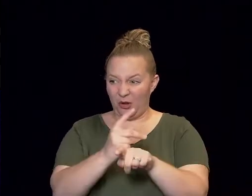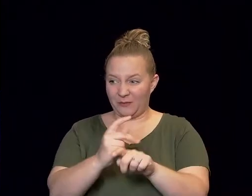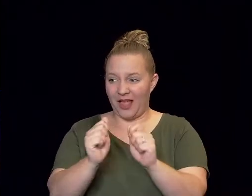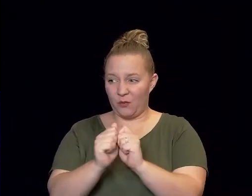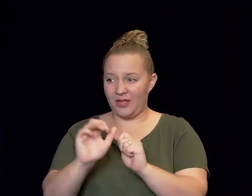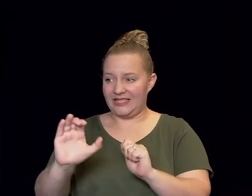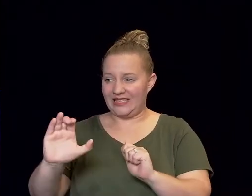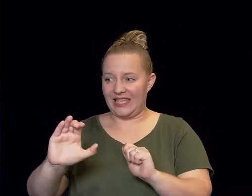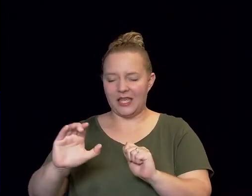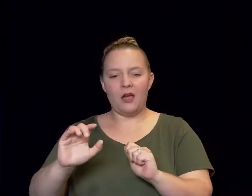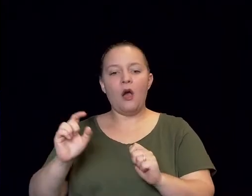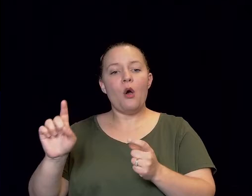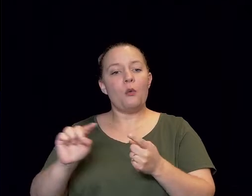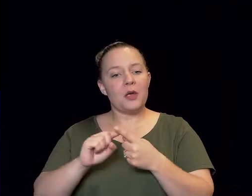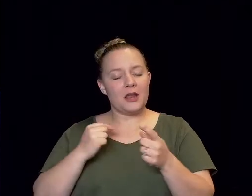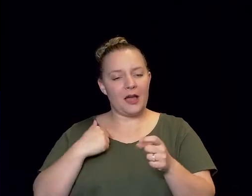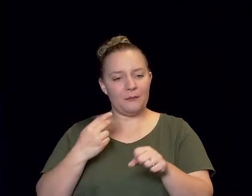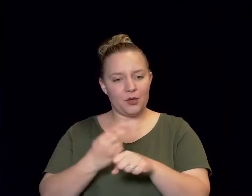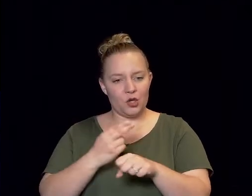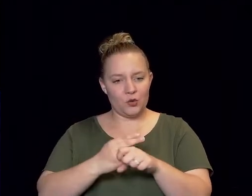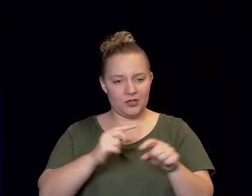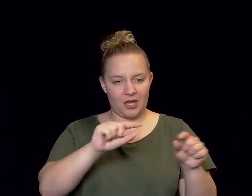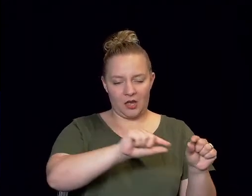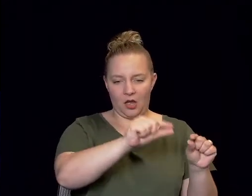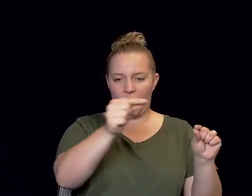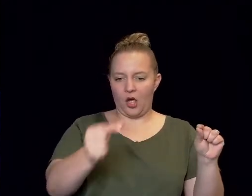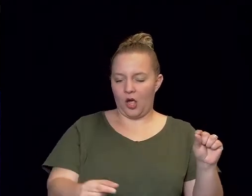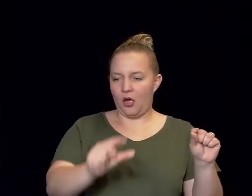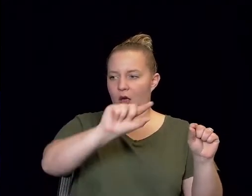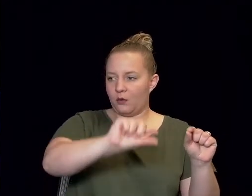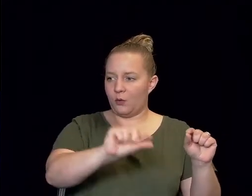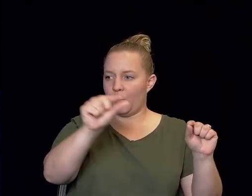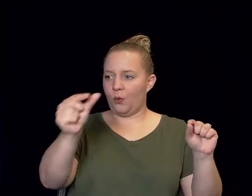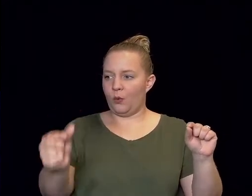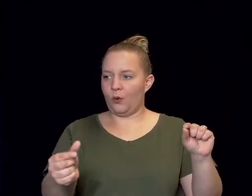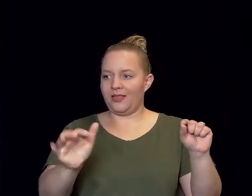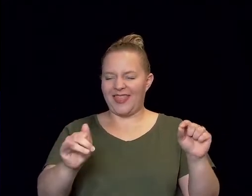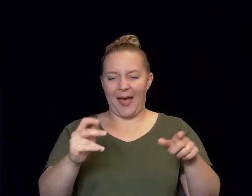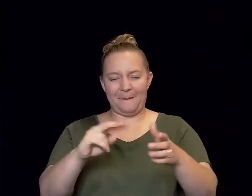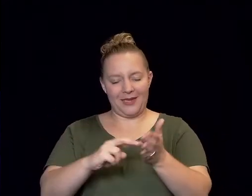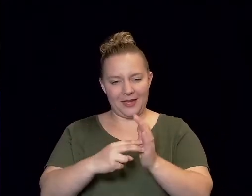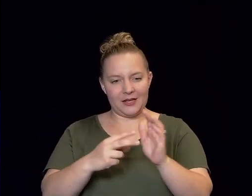Again, whenever I'm using this like arc, I'm thinking multiplication. So therefore, this new expression